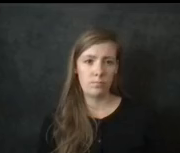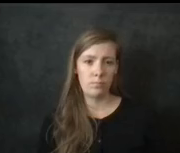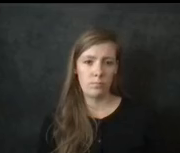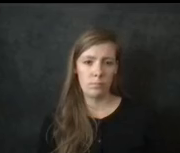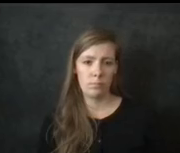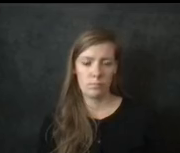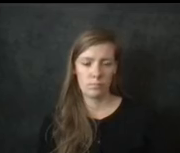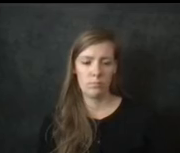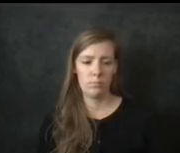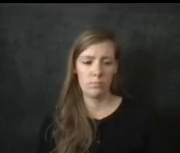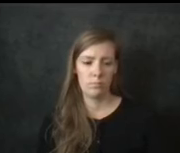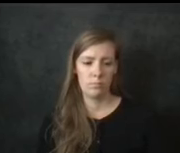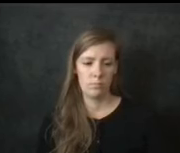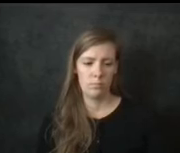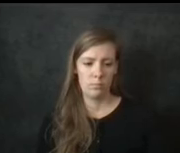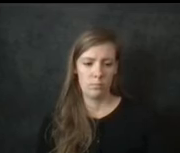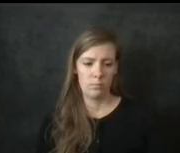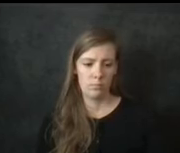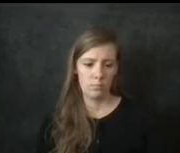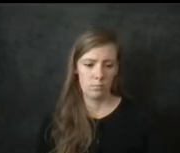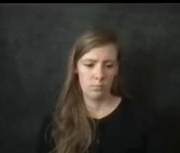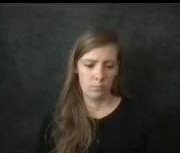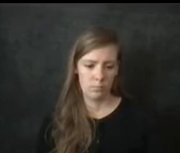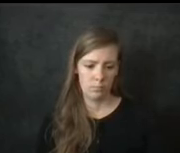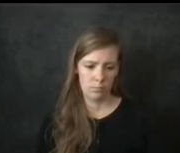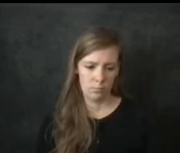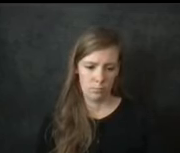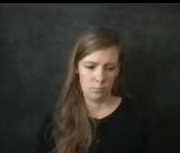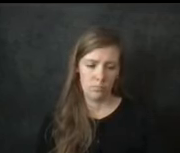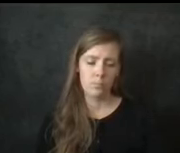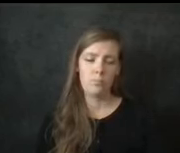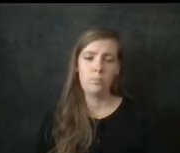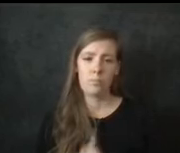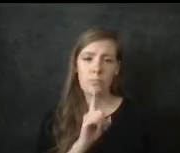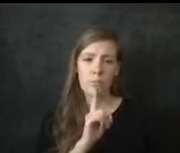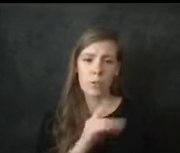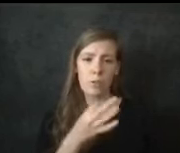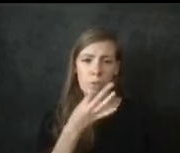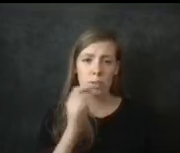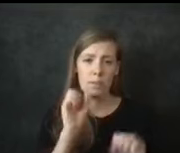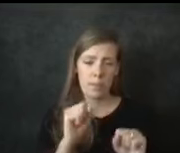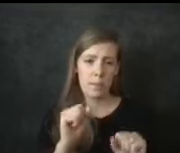So the earliest that the indoor mass mandate would be listed would be